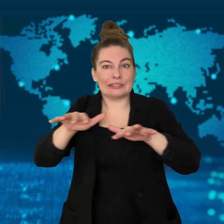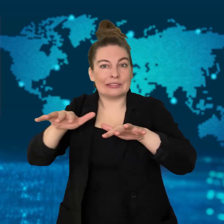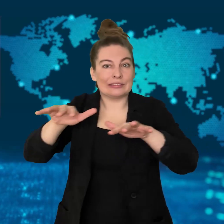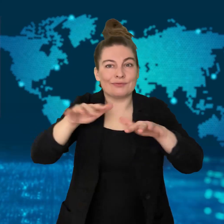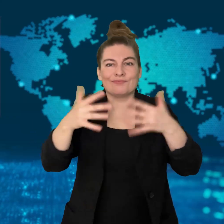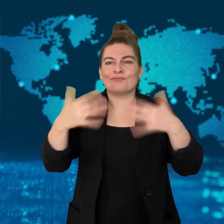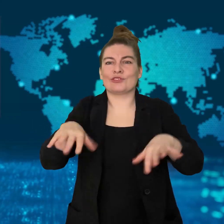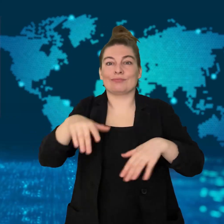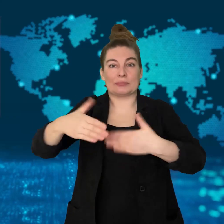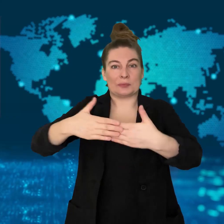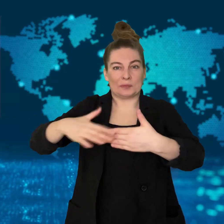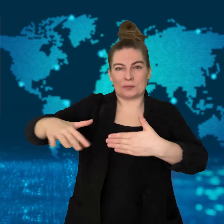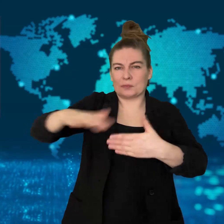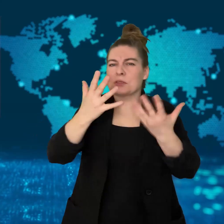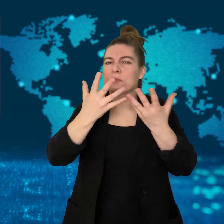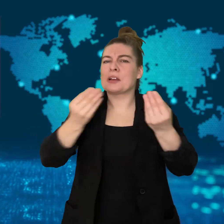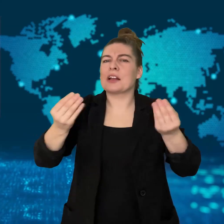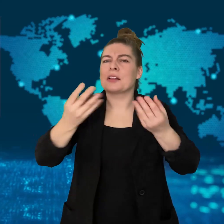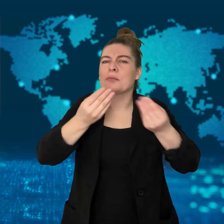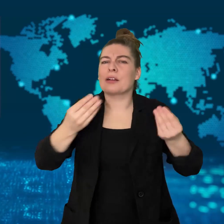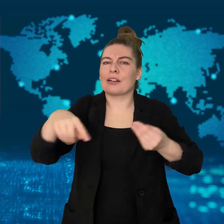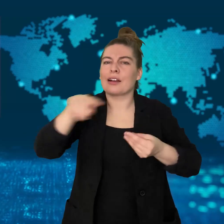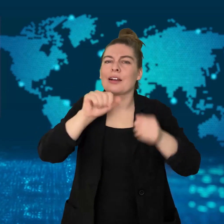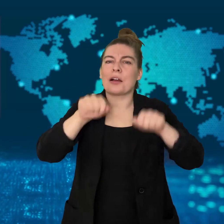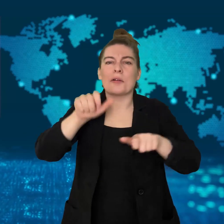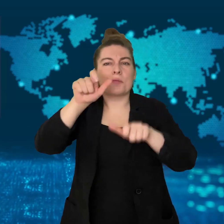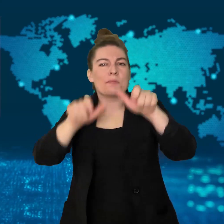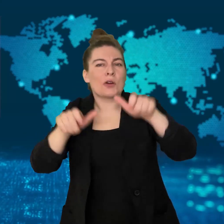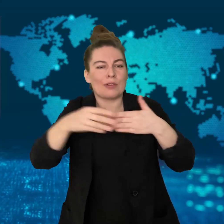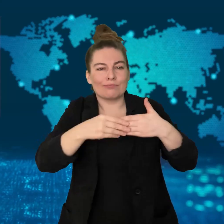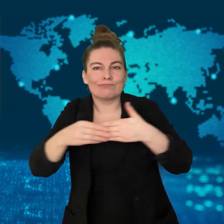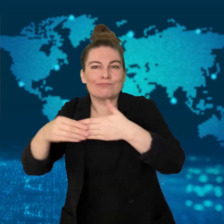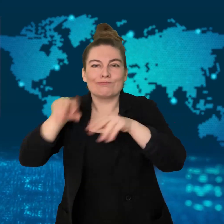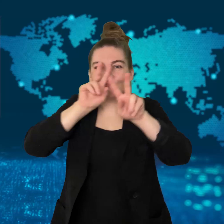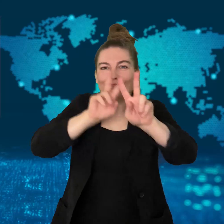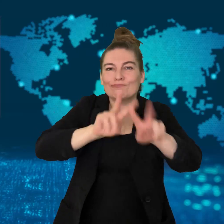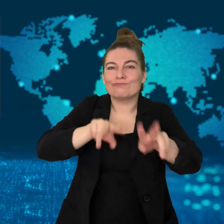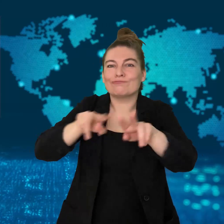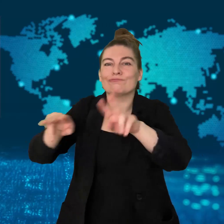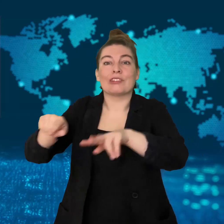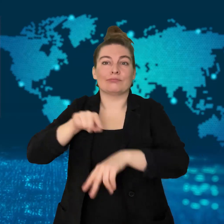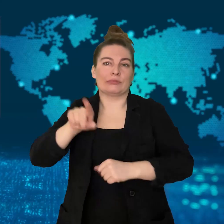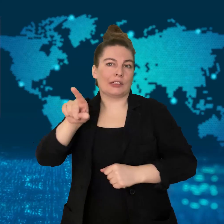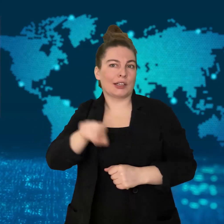Tours of the Houses of Parliament were canceled.